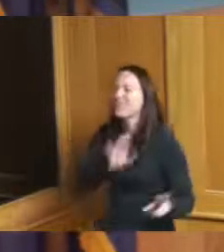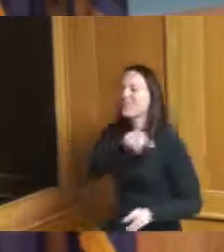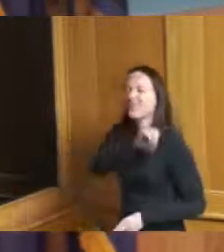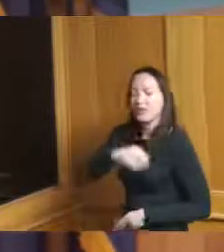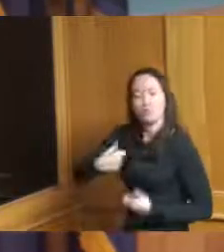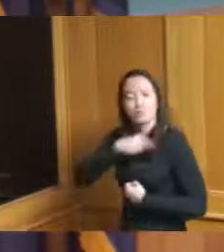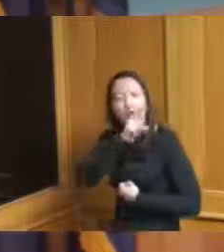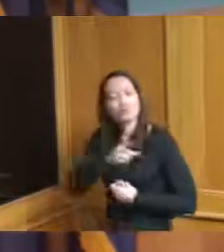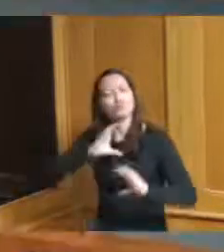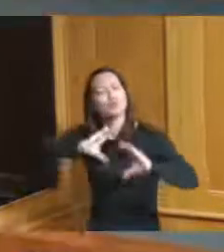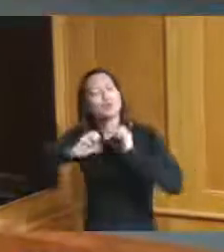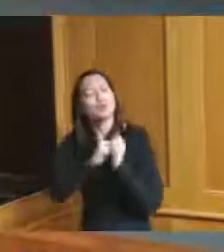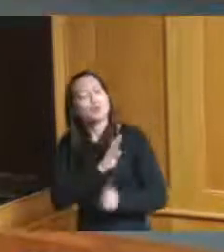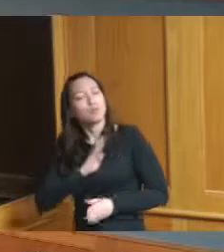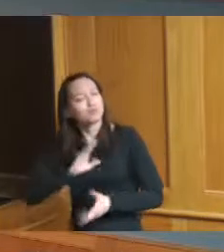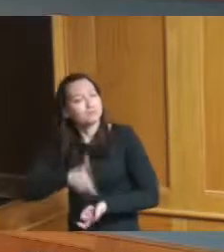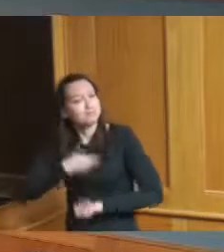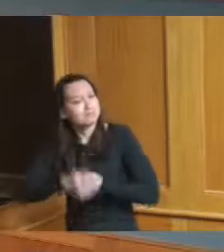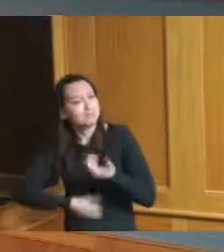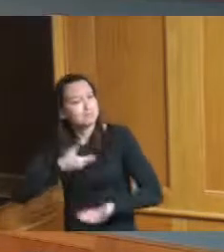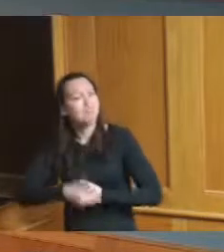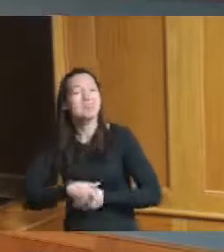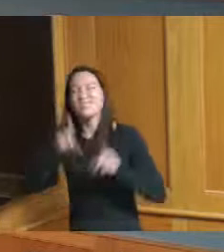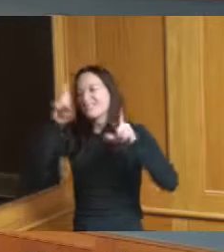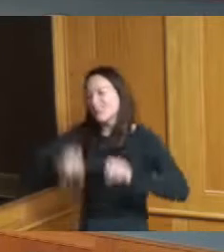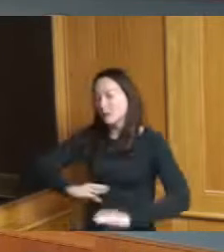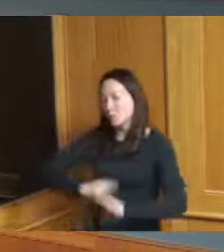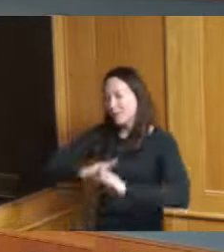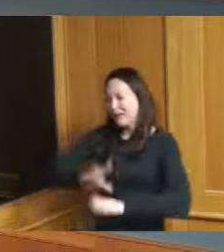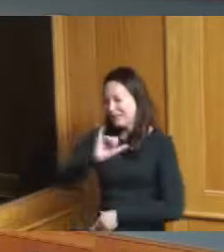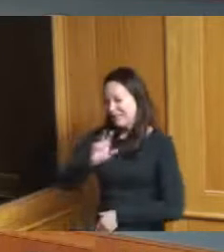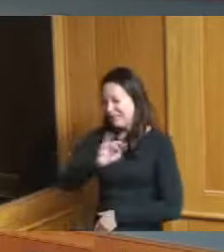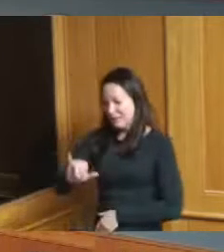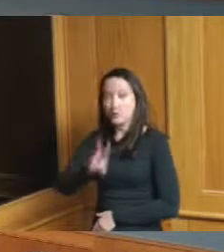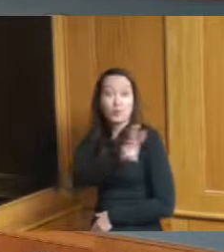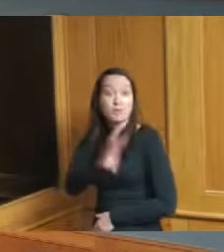process there I'd also say the Test and Protect Cincy site is a great resource because there are